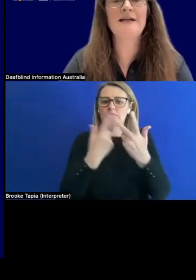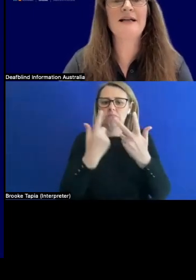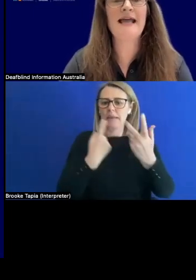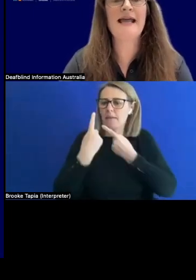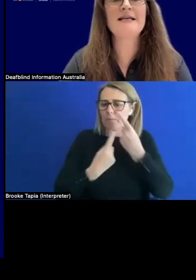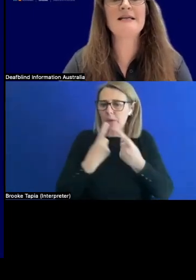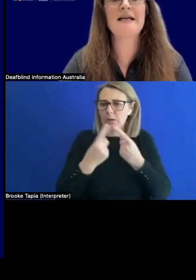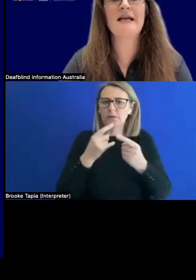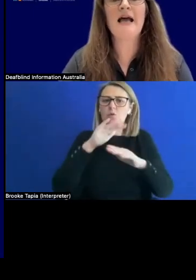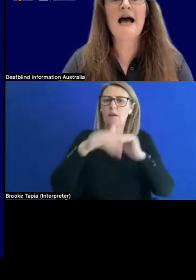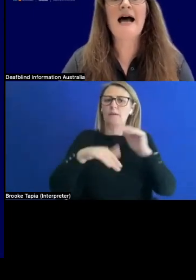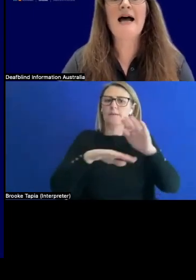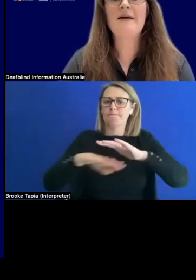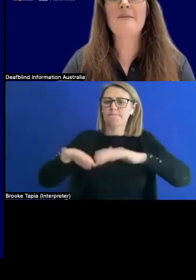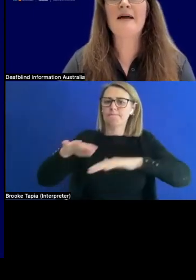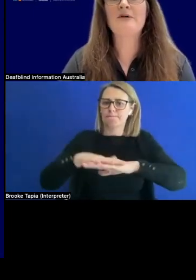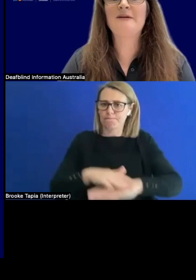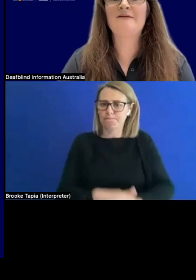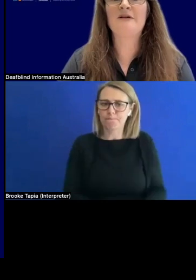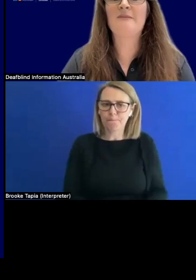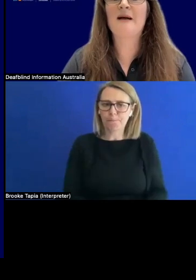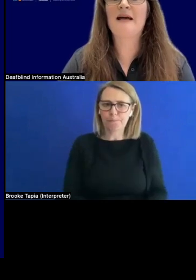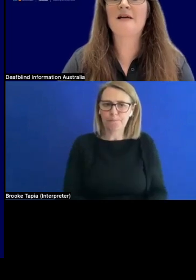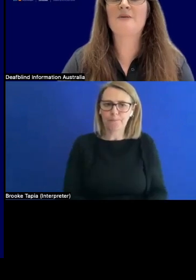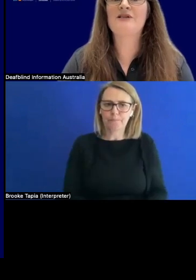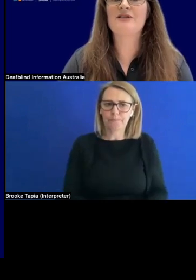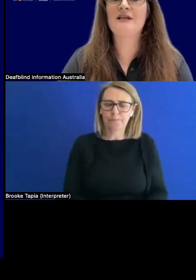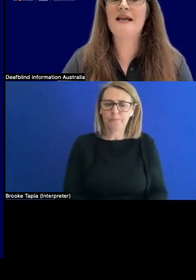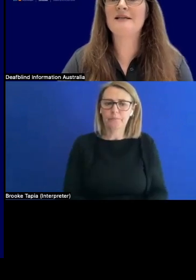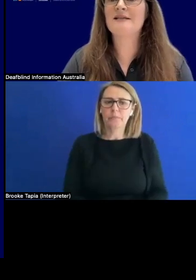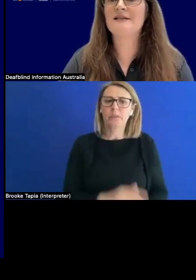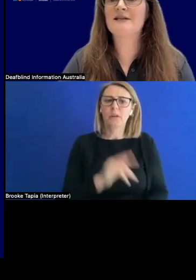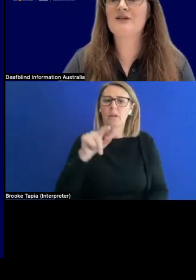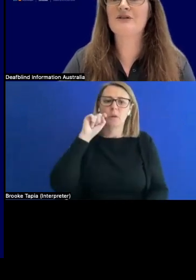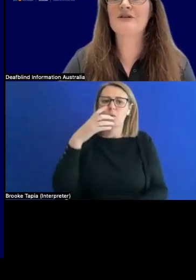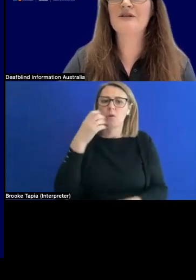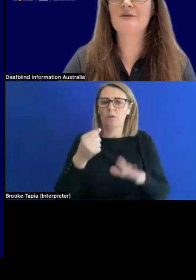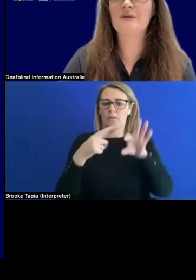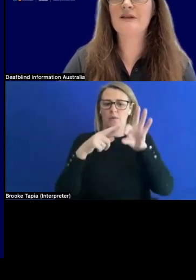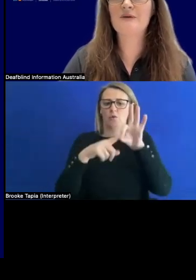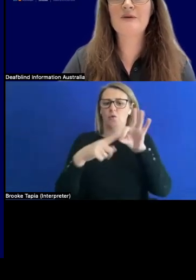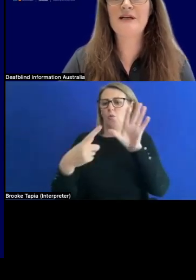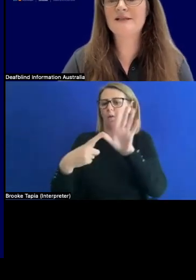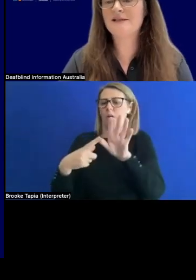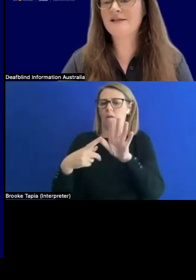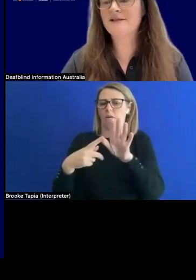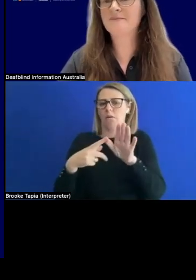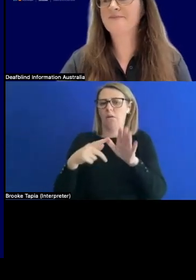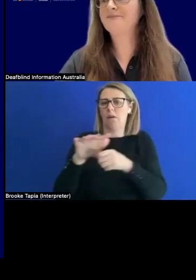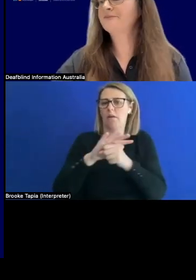under hand and then that will be followed by a question and answer session with the audience.